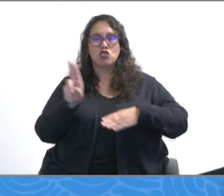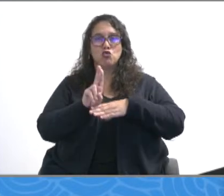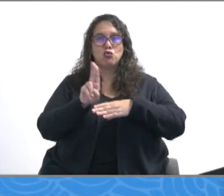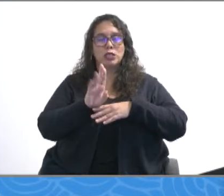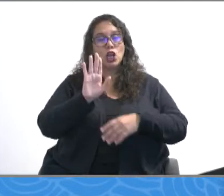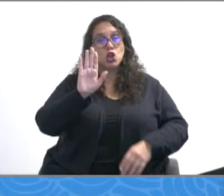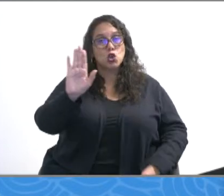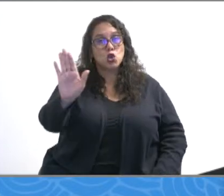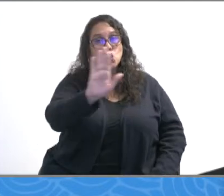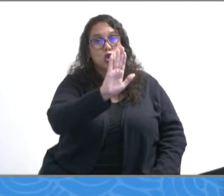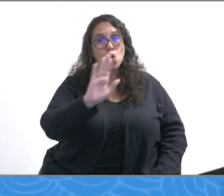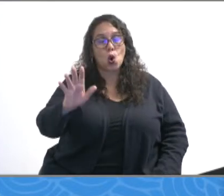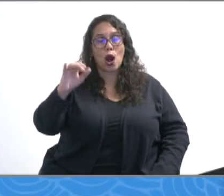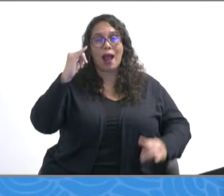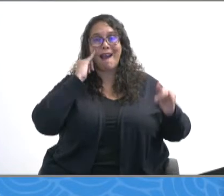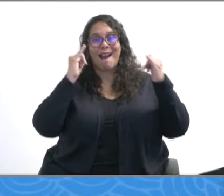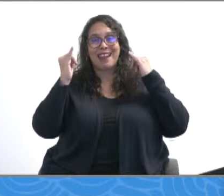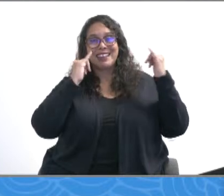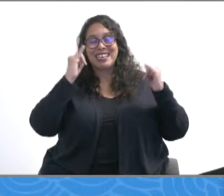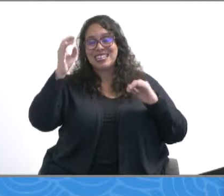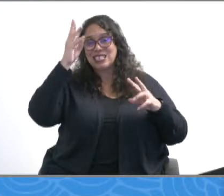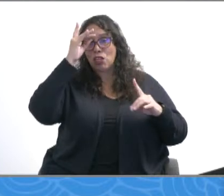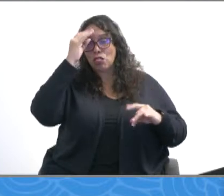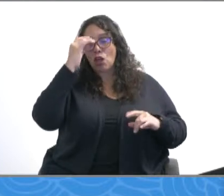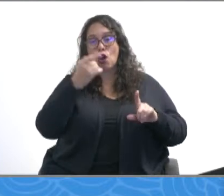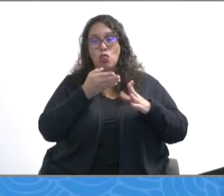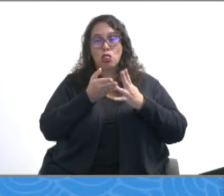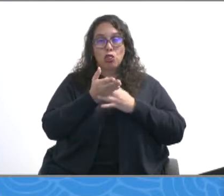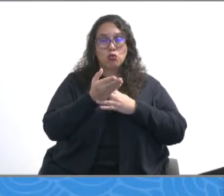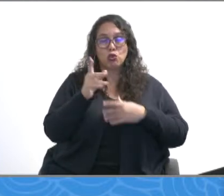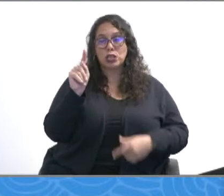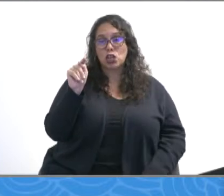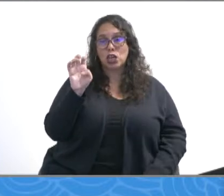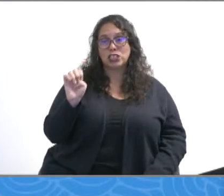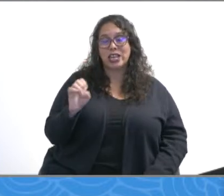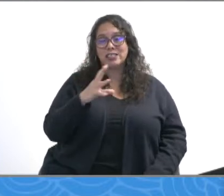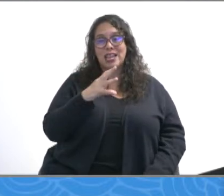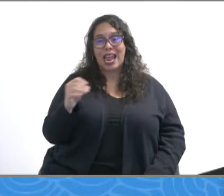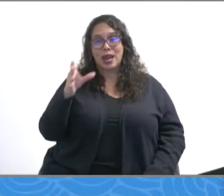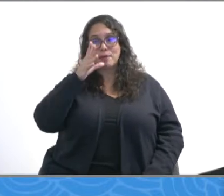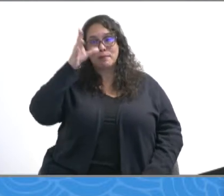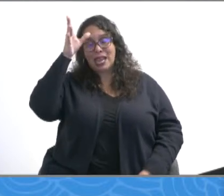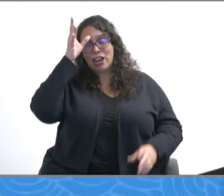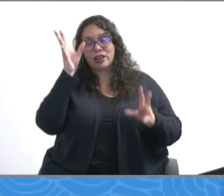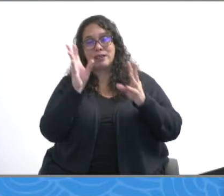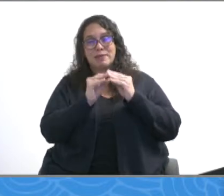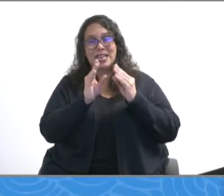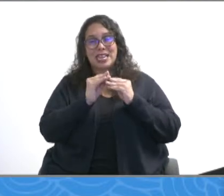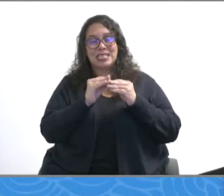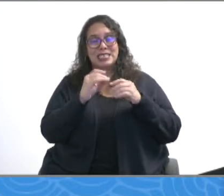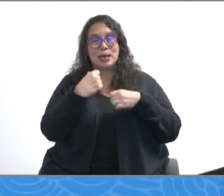in this ThoughtExchange and thoughts in our parent meetings in order to make these plans viable